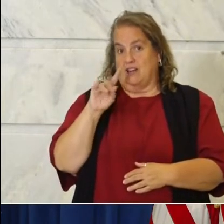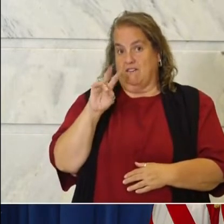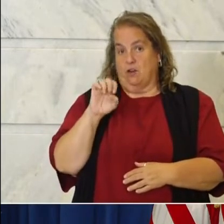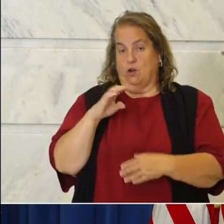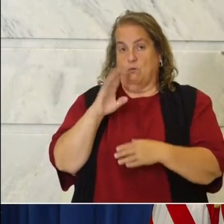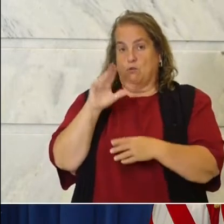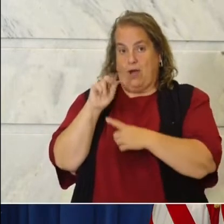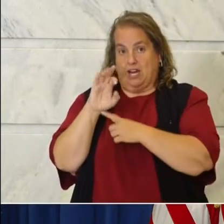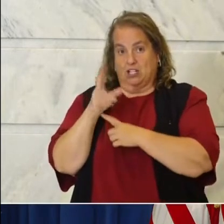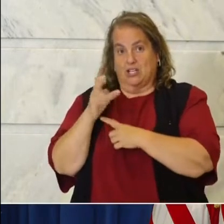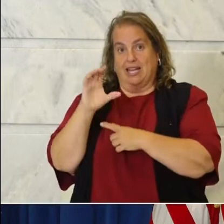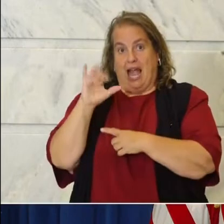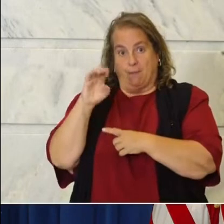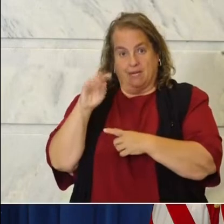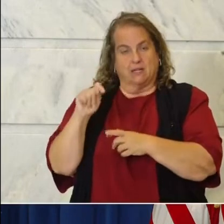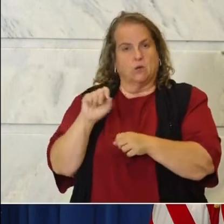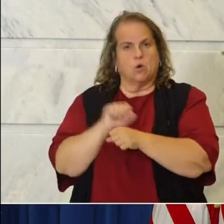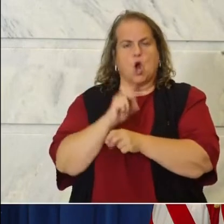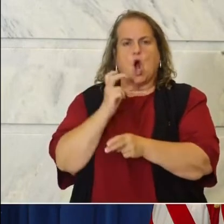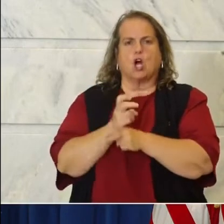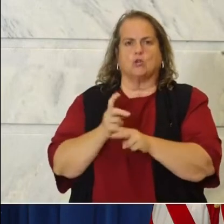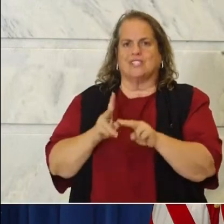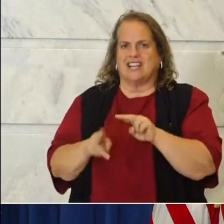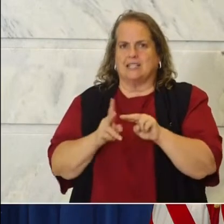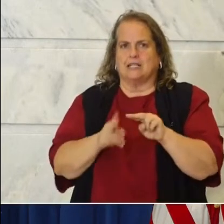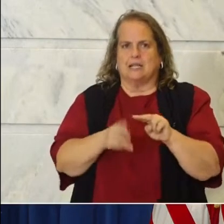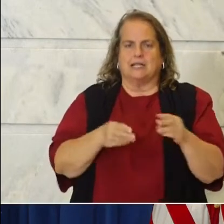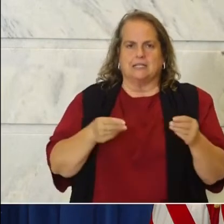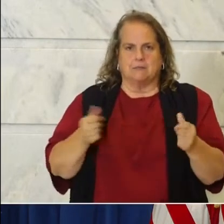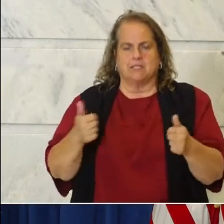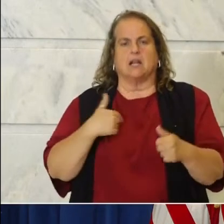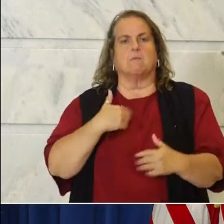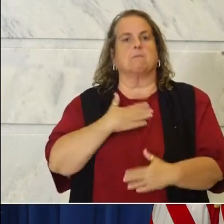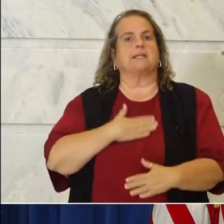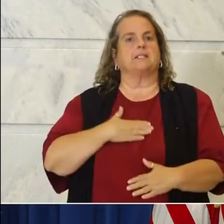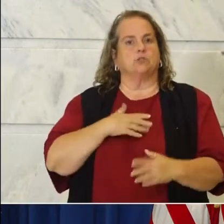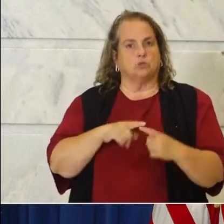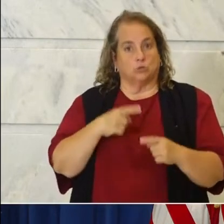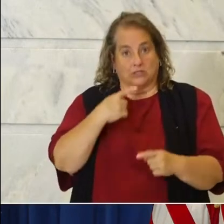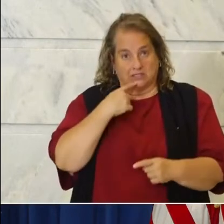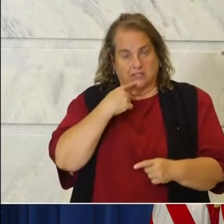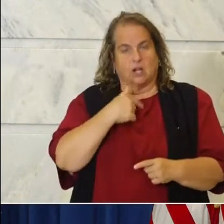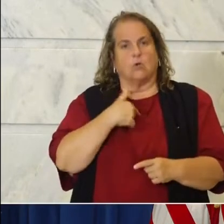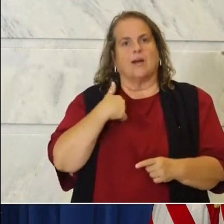hard to cut expenses, and I'm pleased that we have had significantly higher